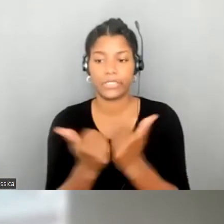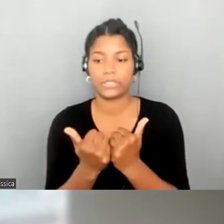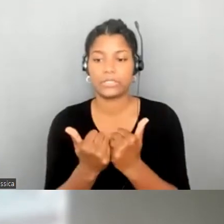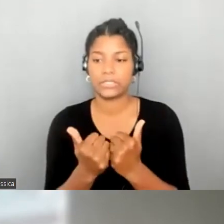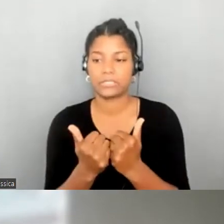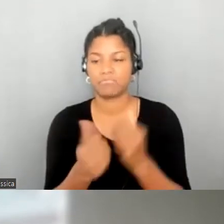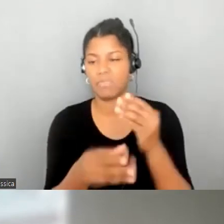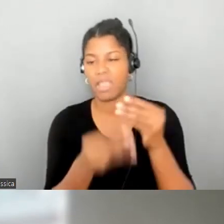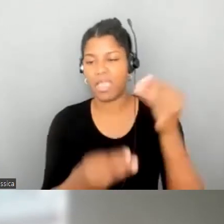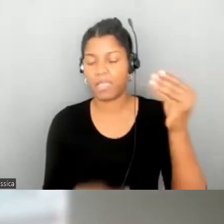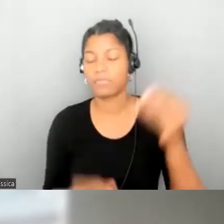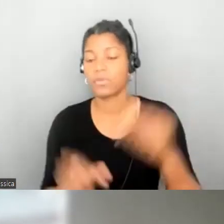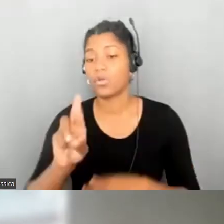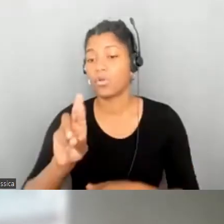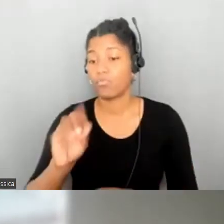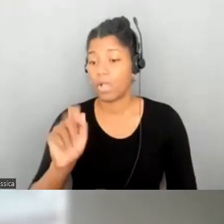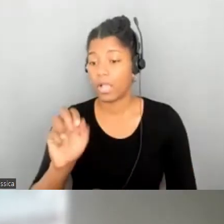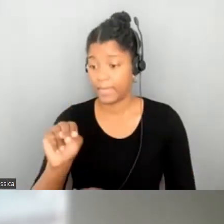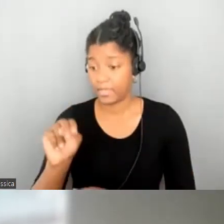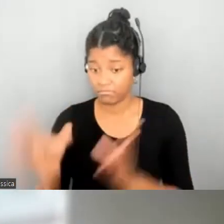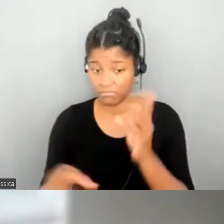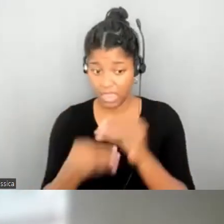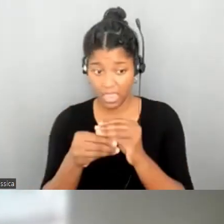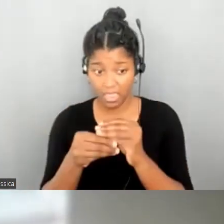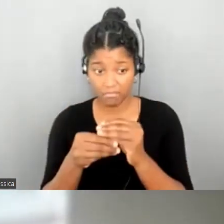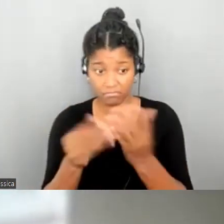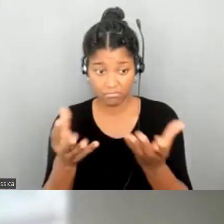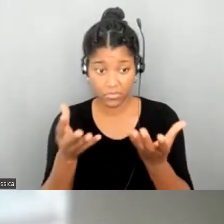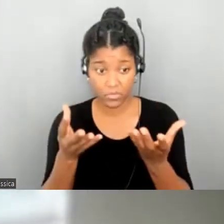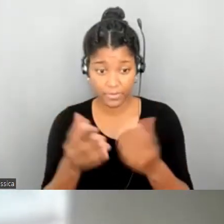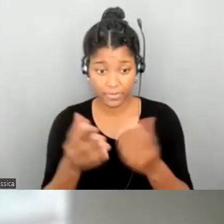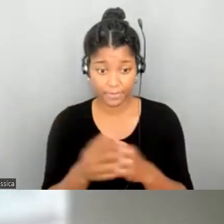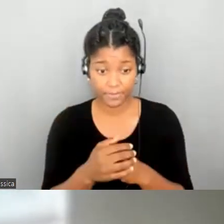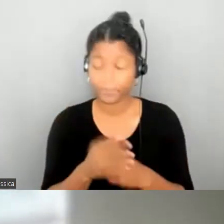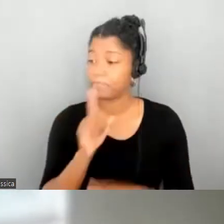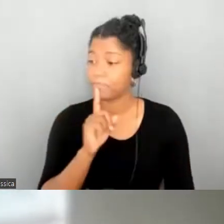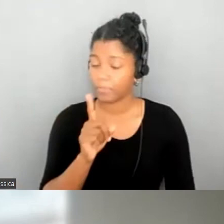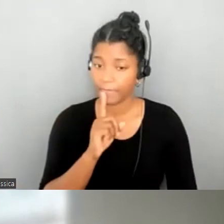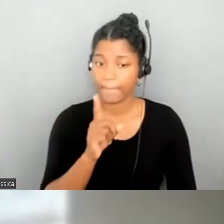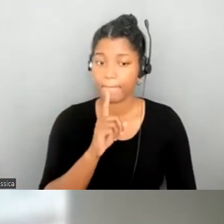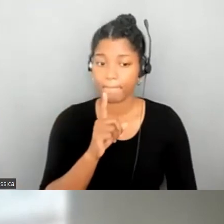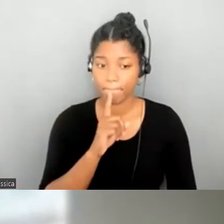Thank you, Sherrie.